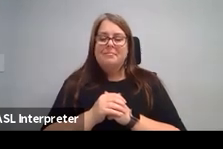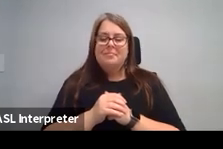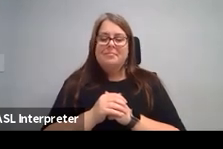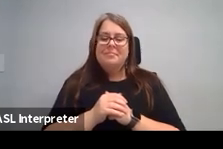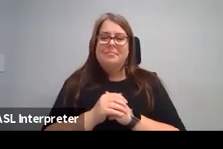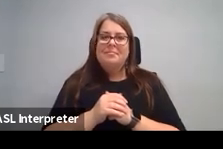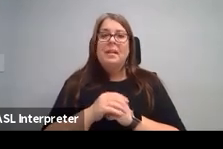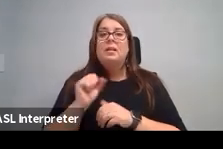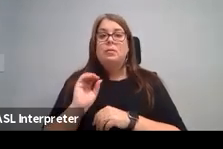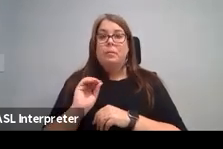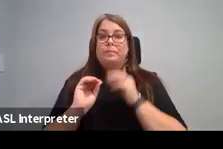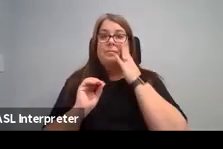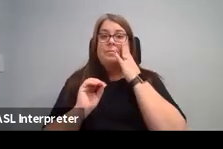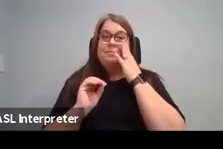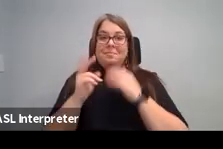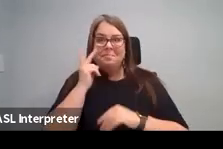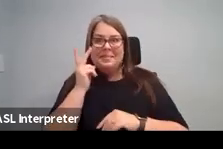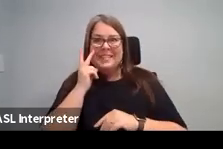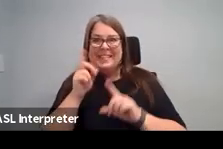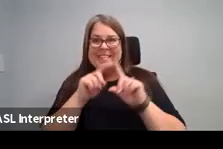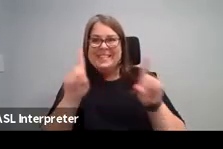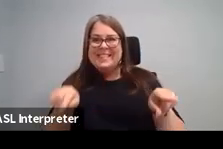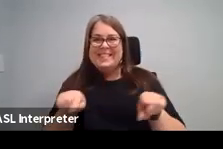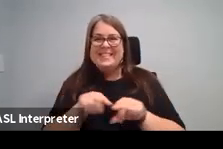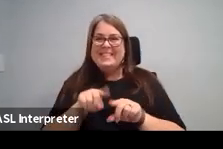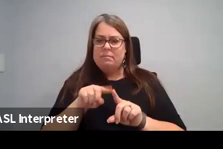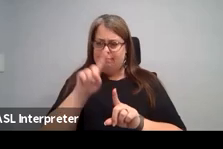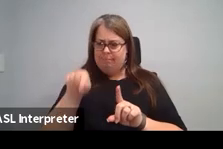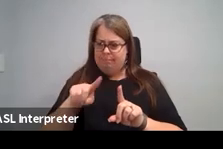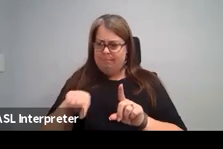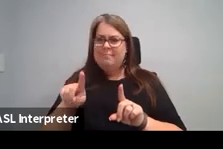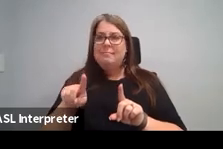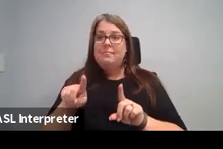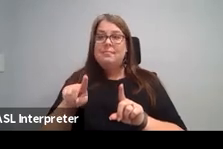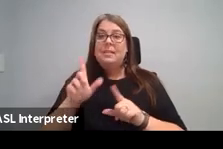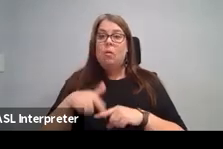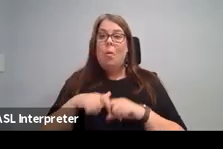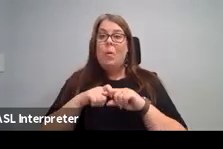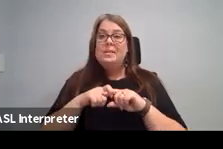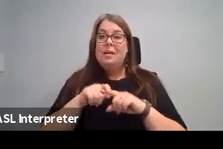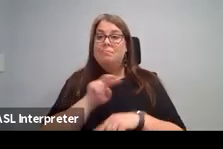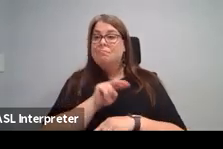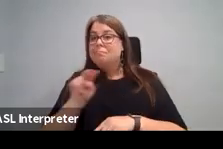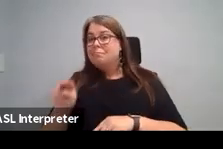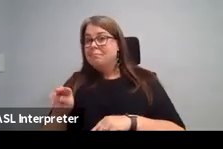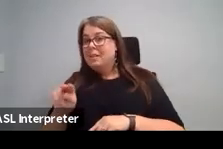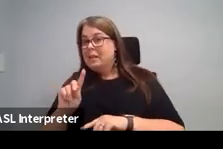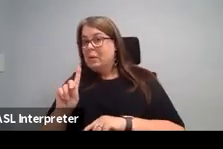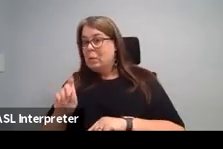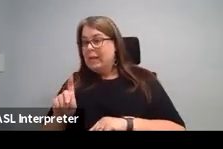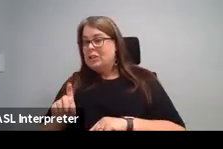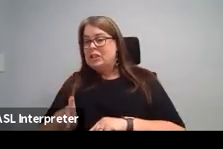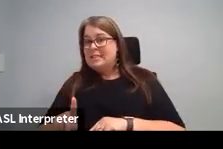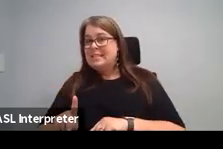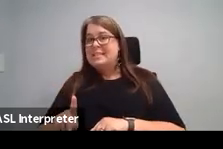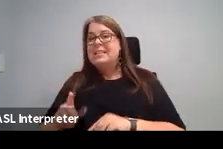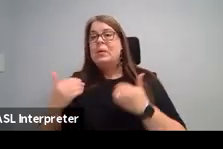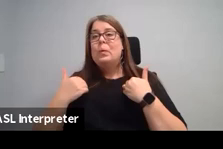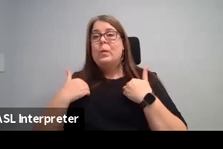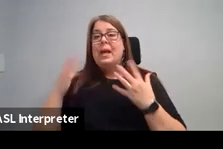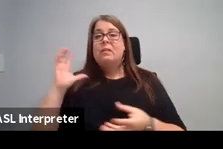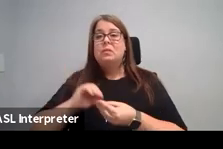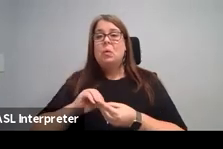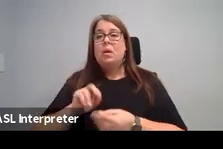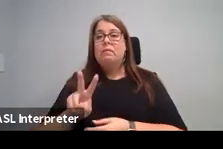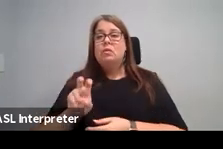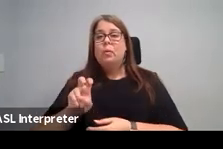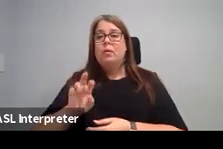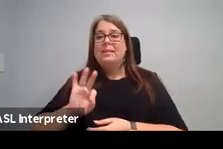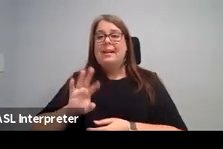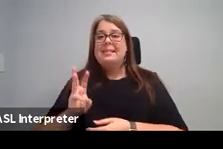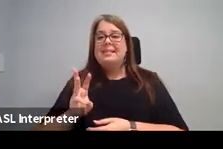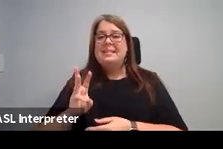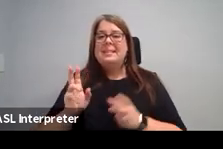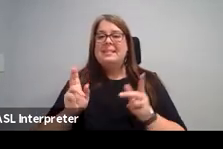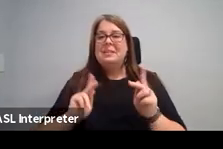Allison Frenzel : So this is our little U turn. So at this point we can take a look at the questions we didn't think we'd have too many at this point. And there's 296 of you now, so feel free to um